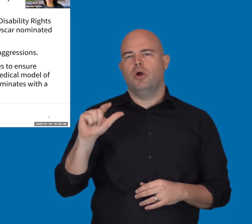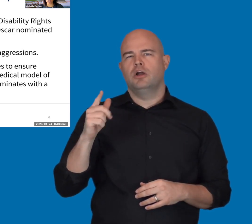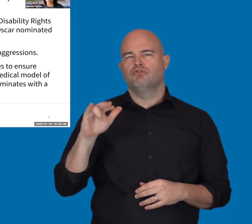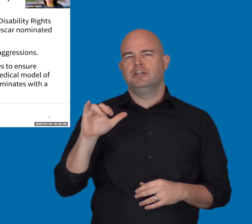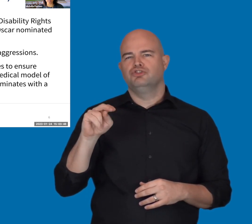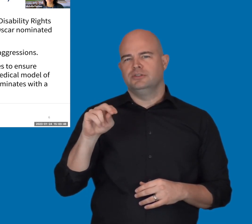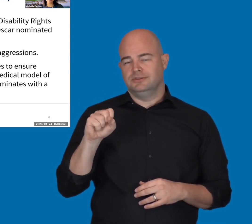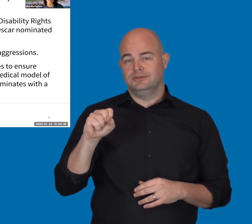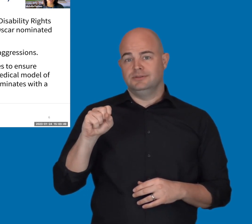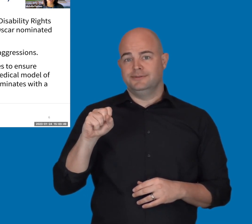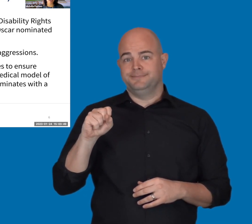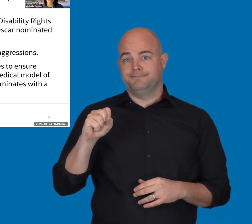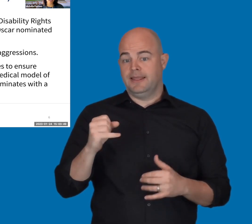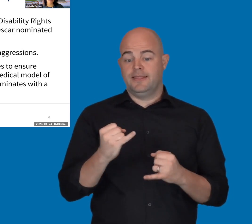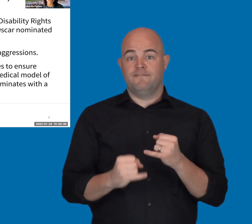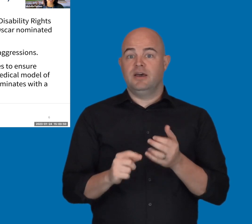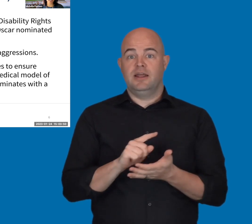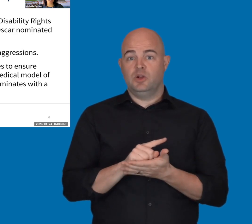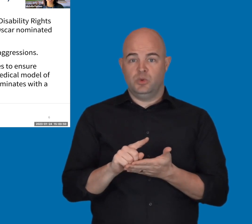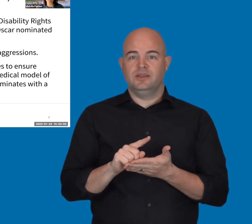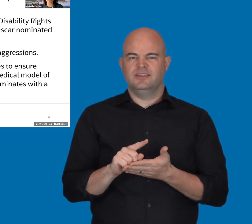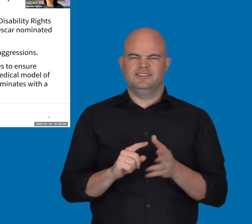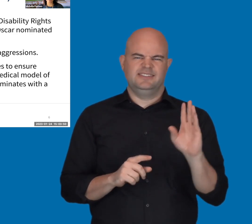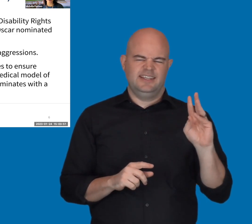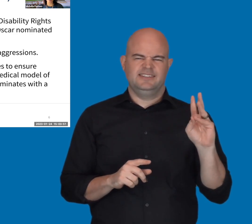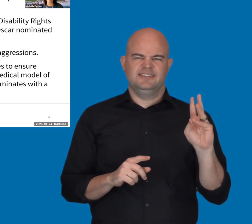We provided the link to Crip Camp if you haven't seen